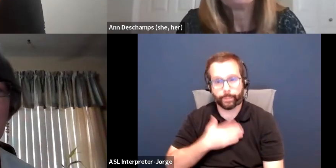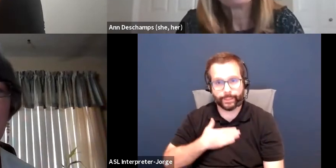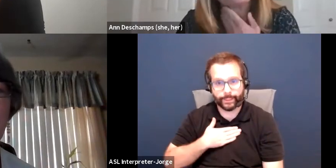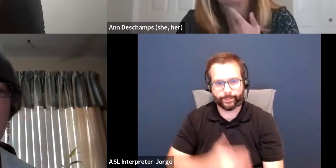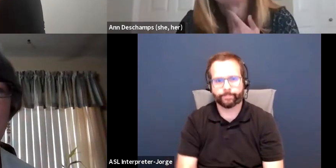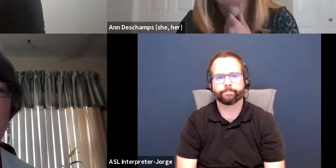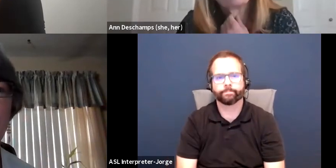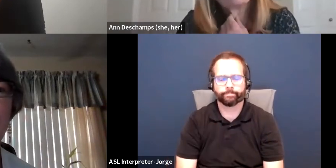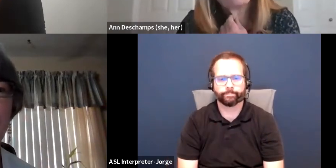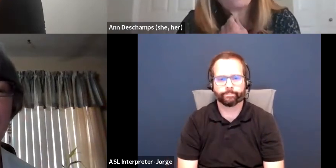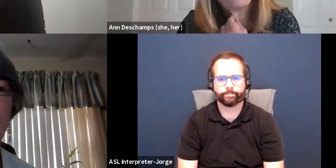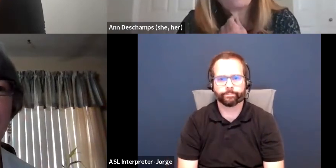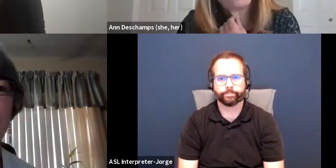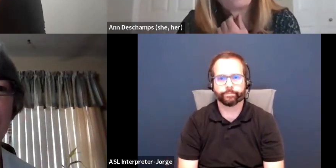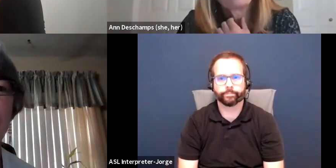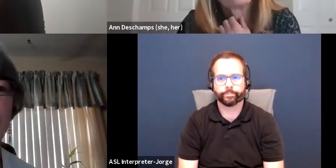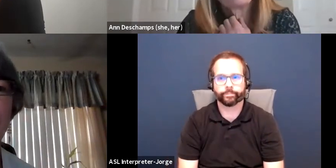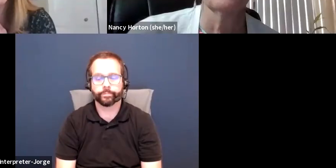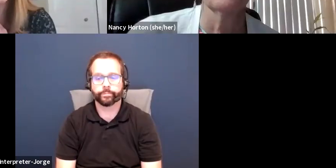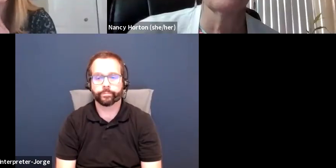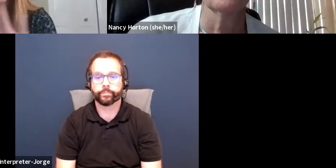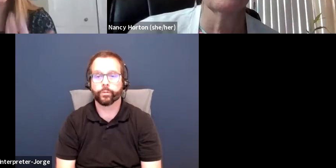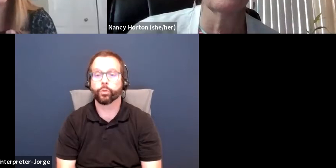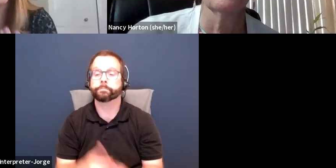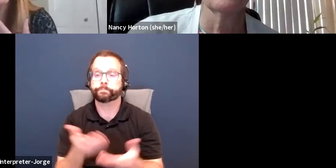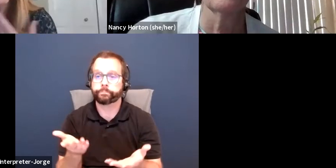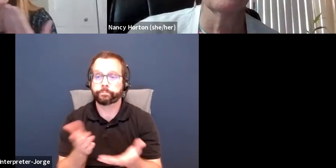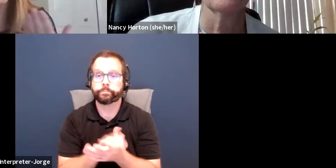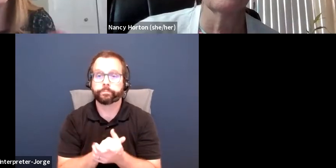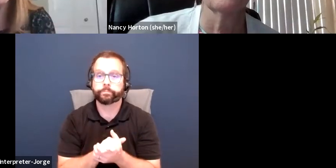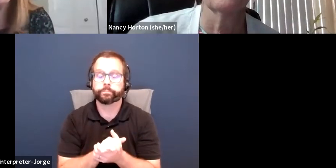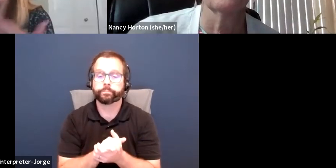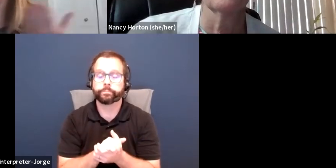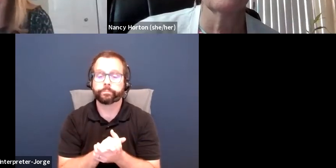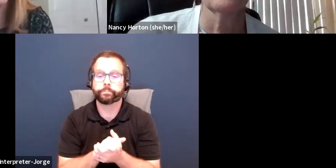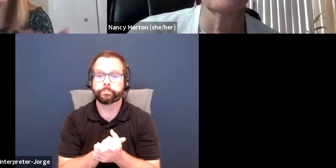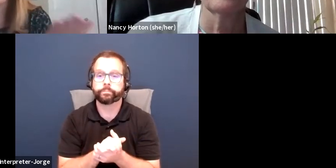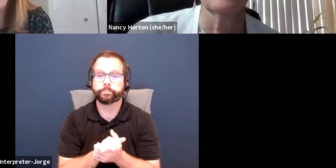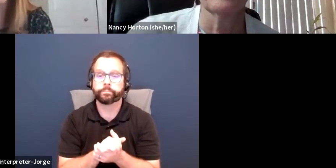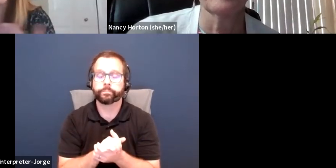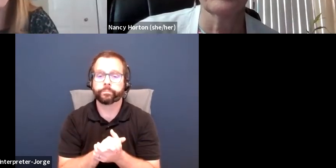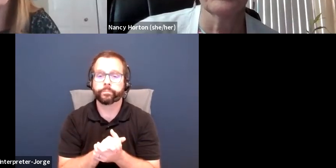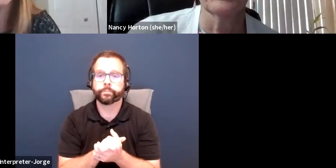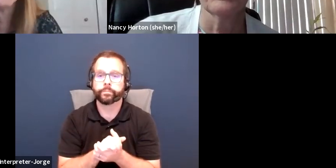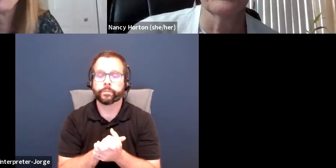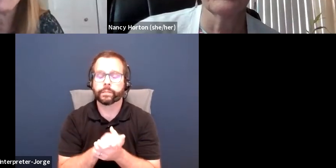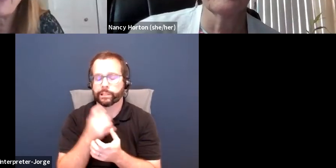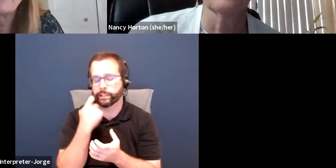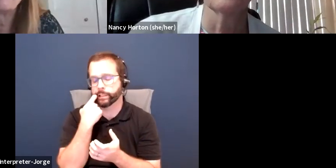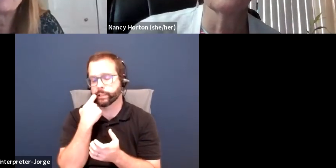Individualized assessment. Okay, slide